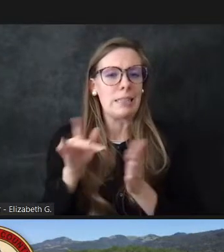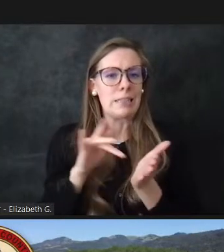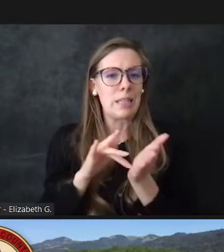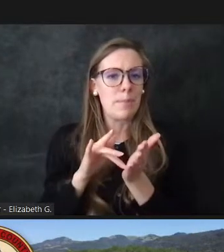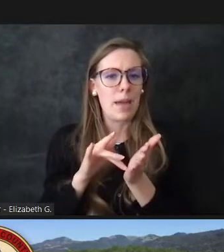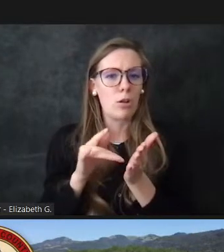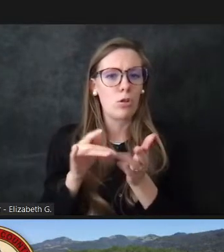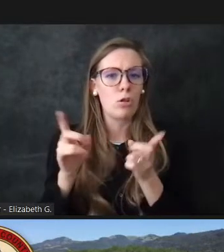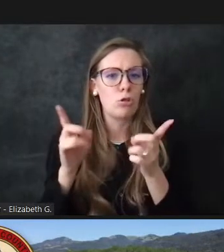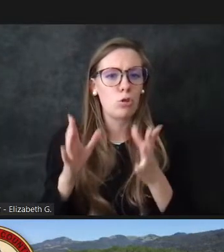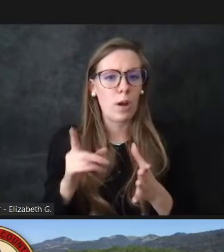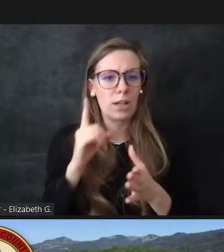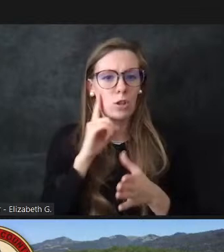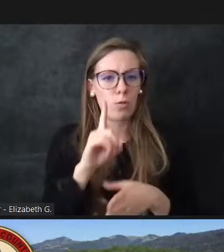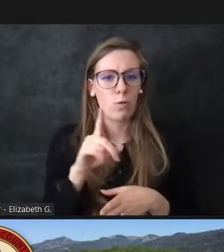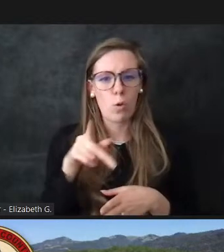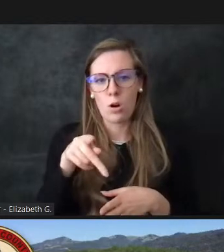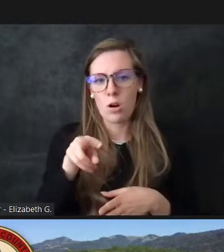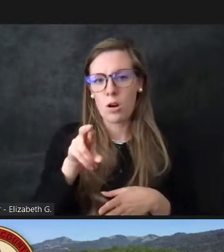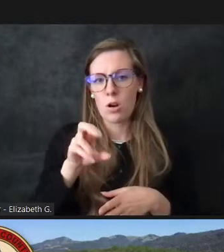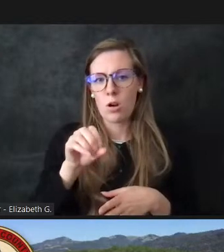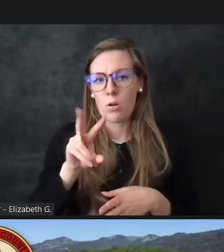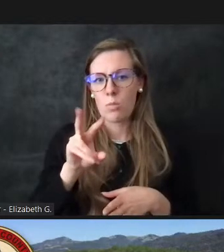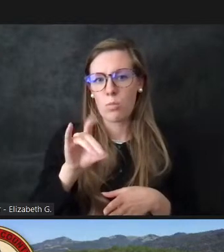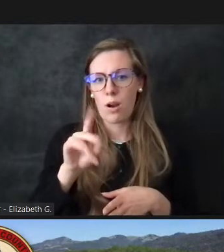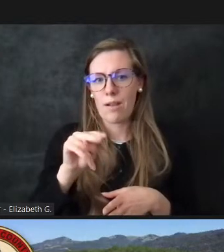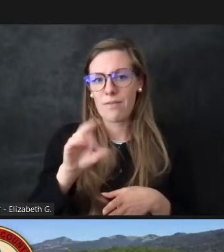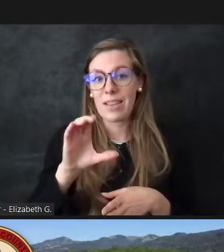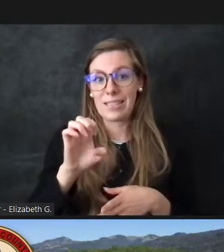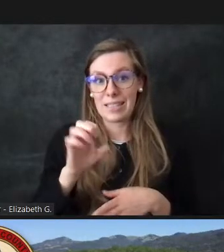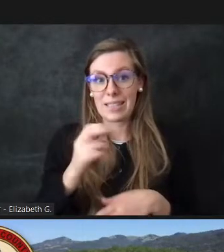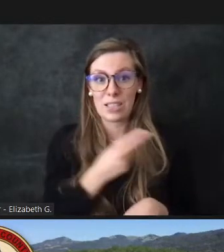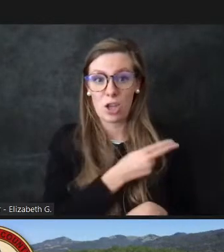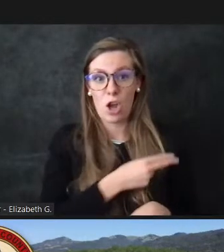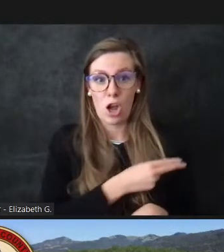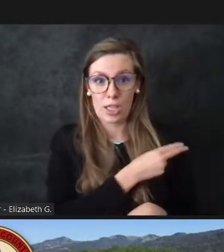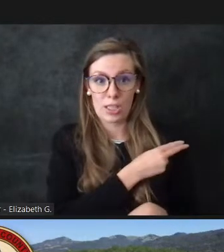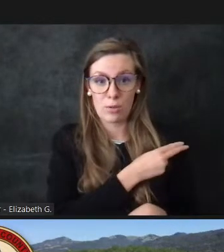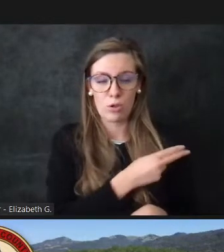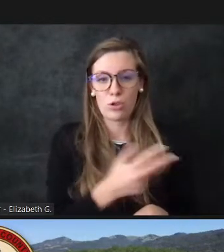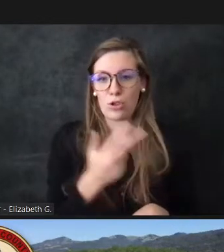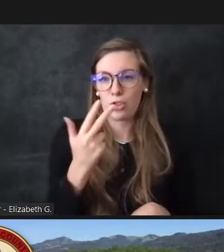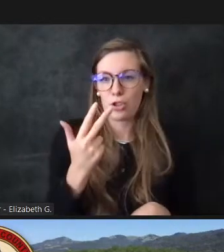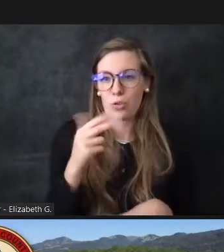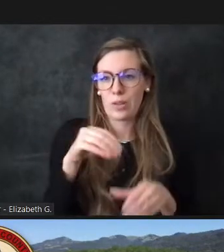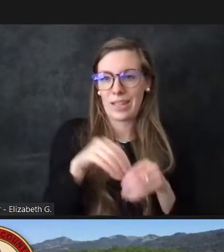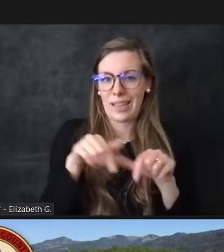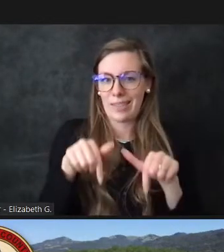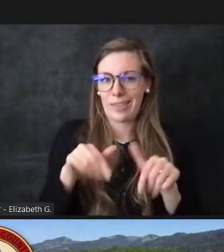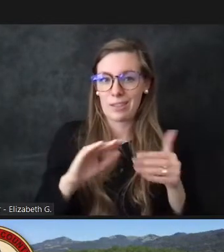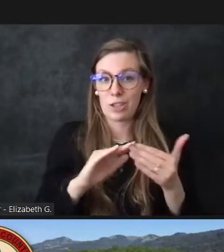Hospitals, the Providence Hospital student Sonoma three hospitals in this community. And this is his message.